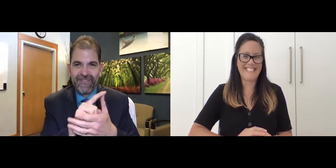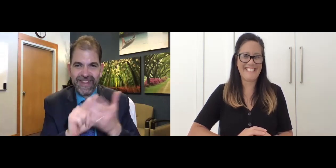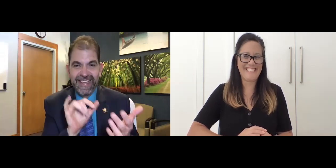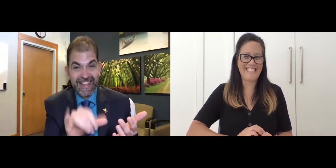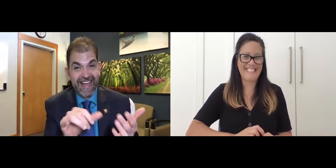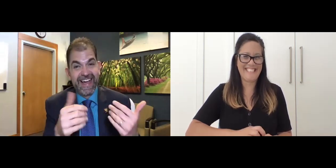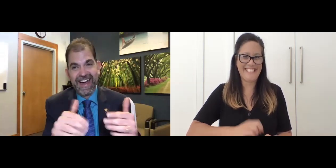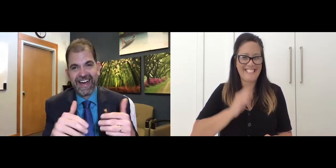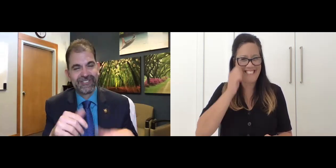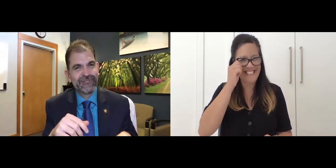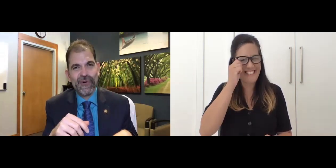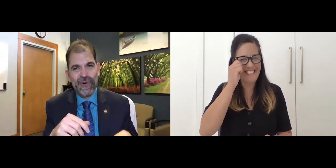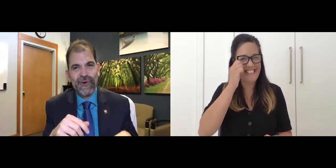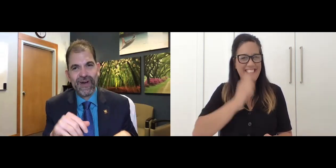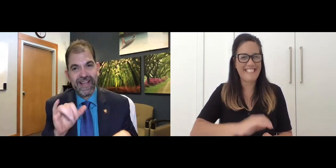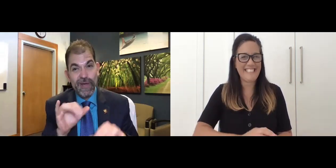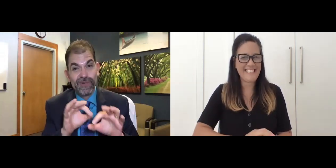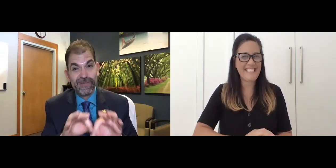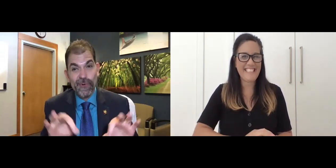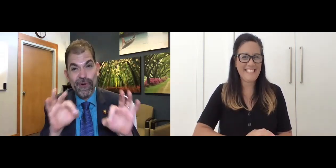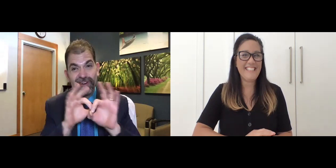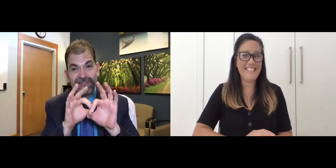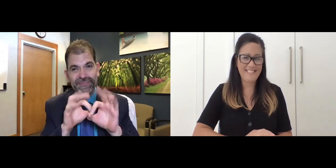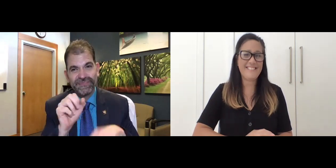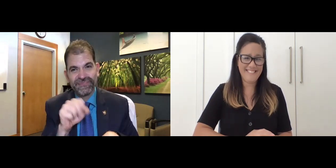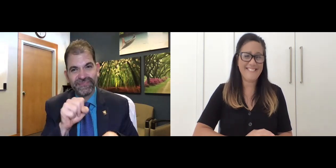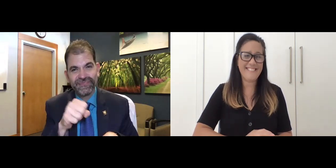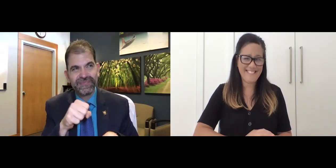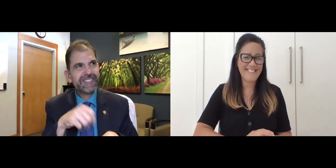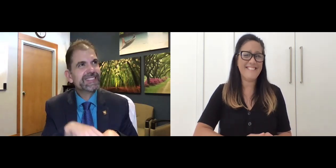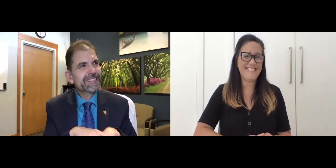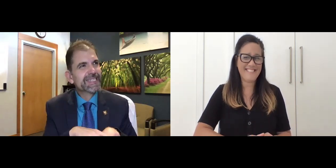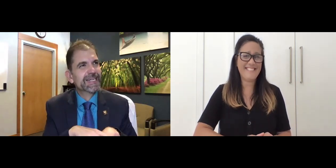and restore my faith in humanity again. That was so important for me to have